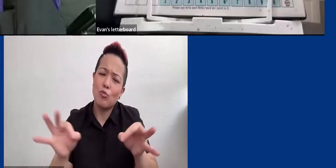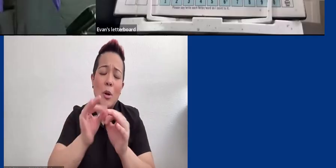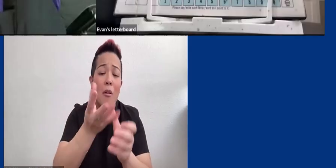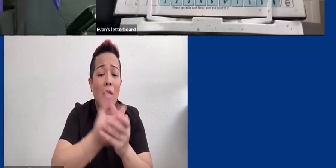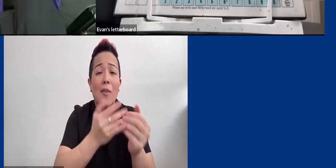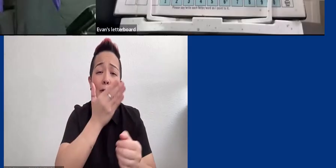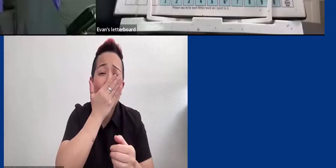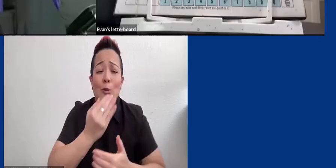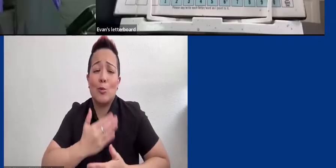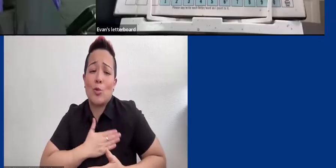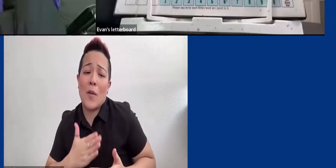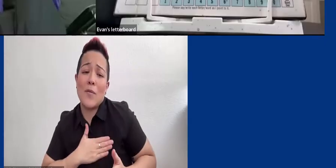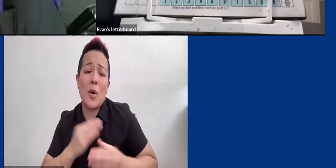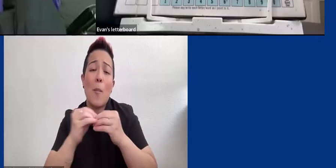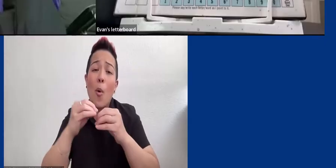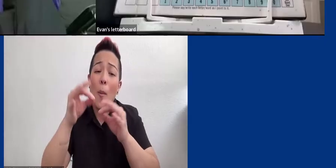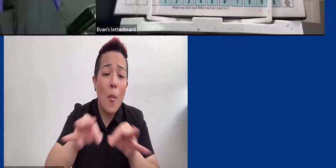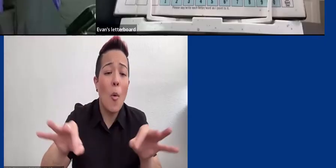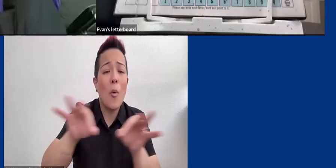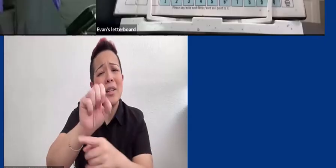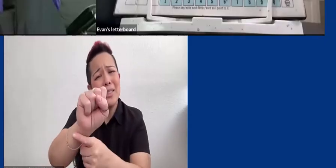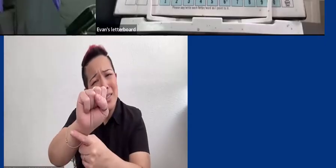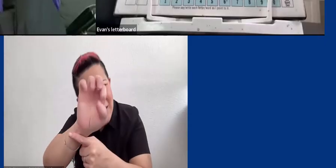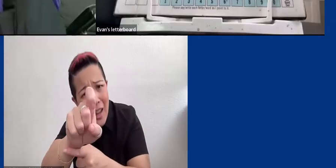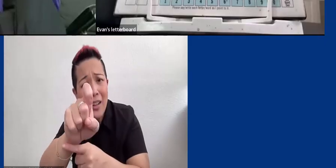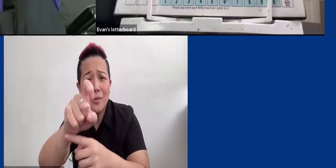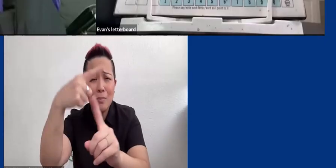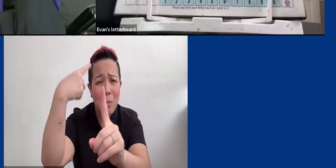sex-positive information that has long shrouded